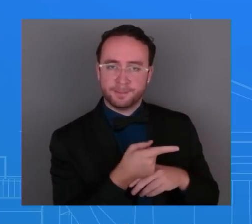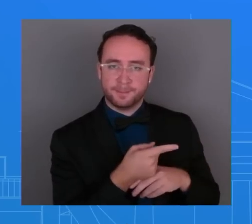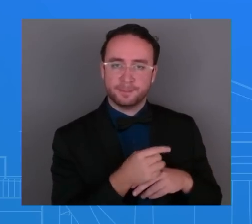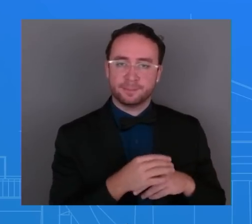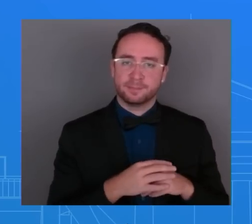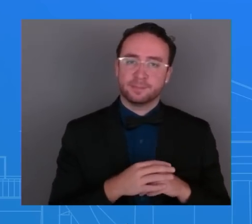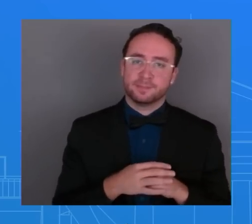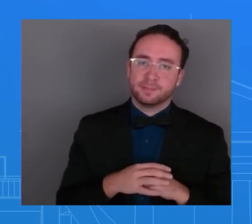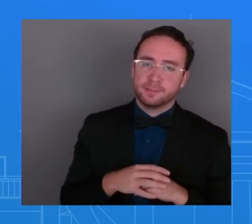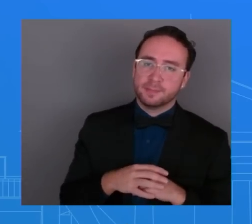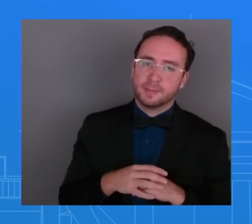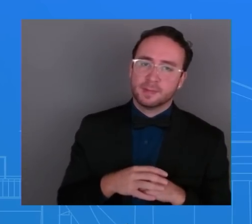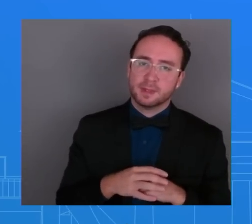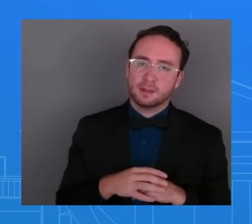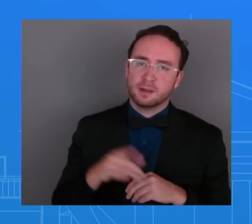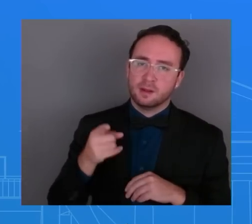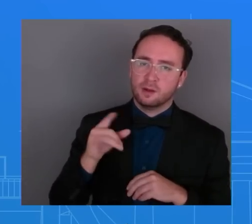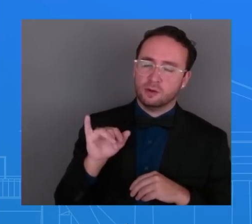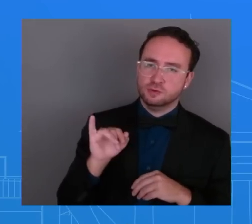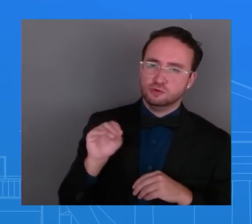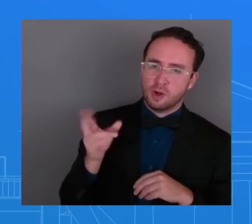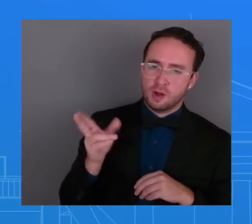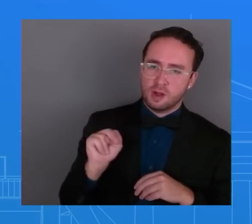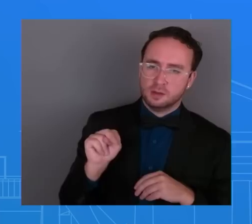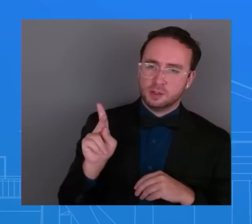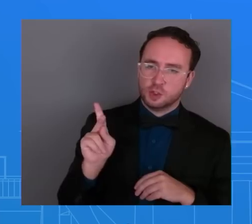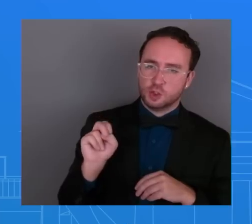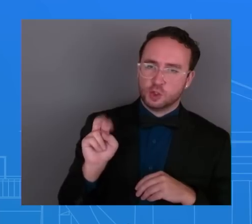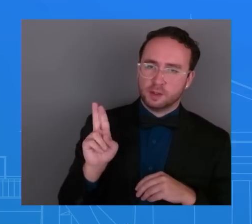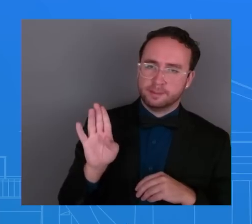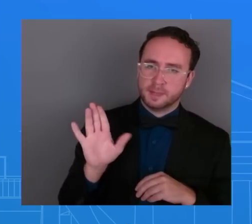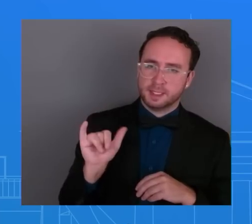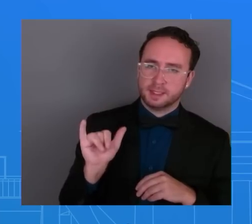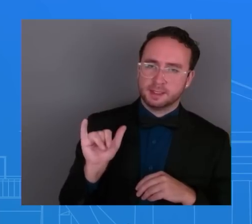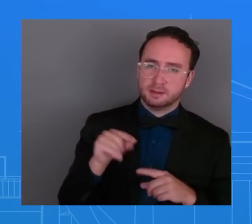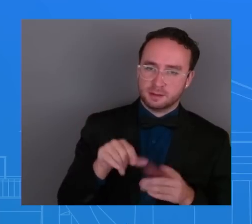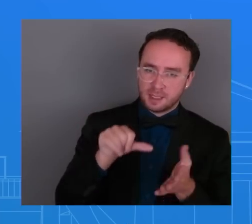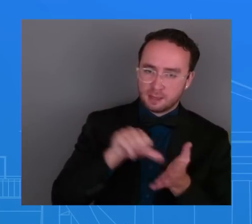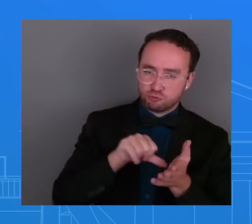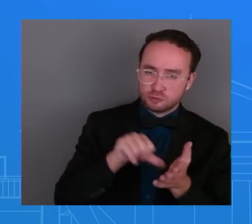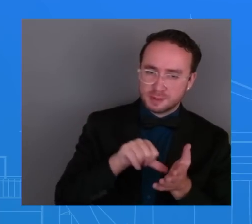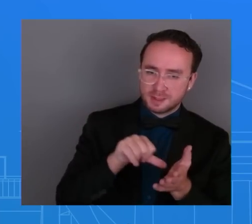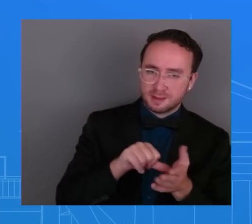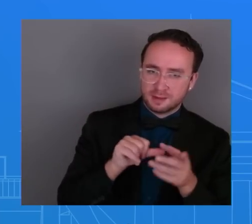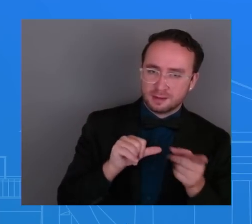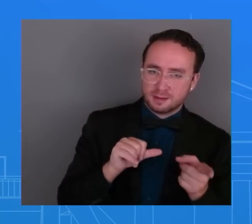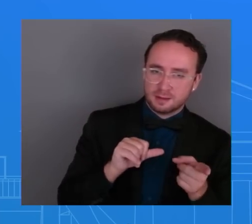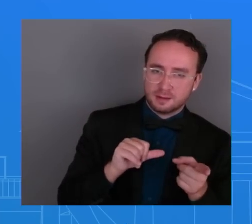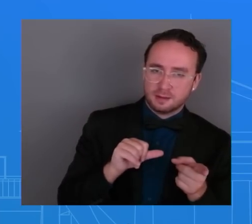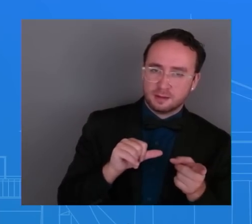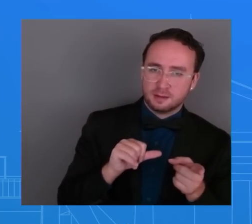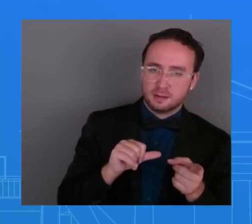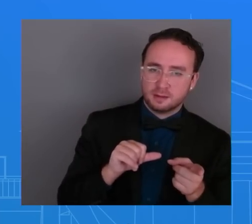Does the White House believe an attack is inevitable? Ms. Jean-Pierre: I'm not going to get into our intelligence from here